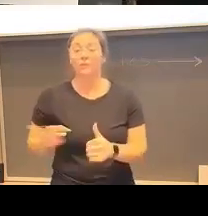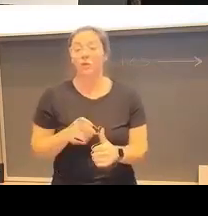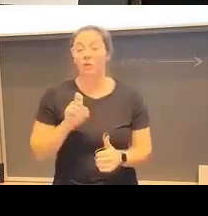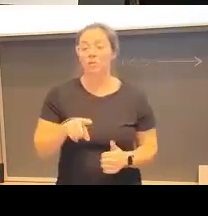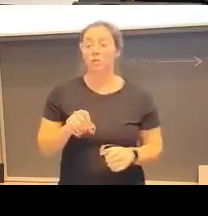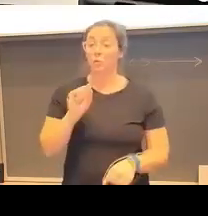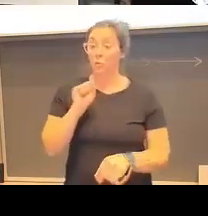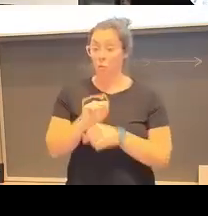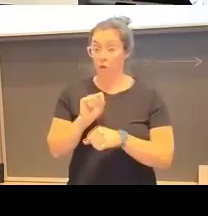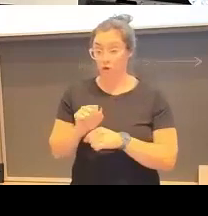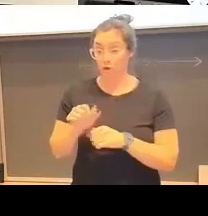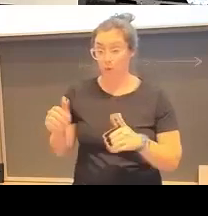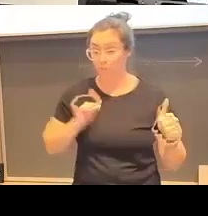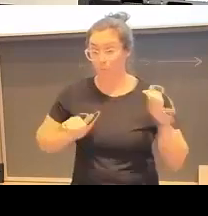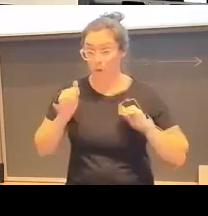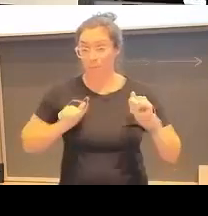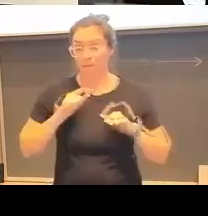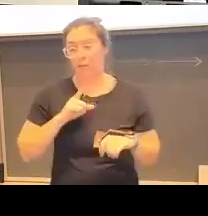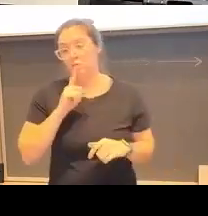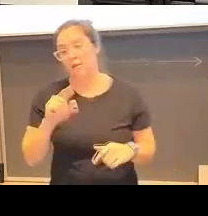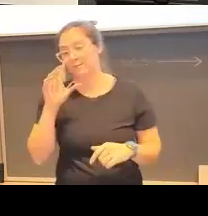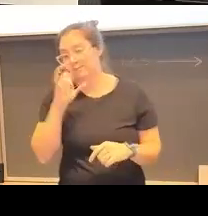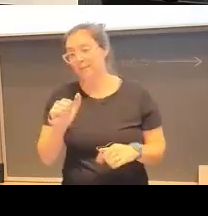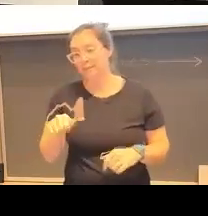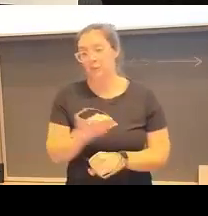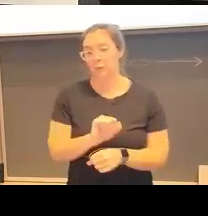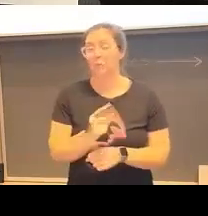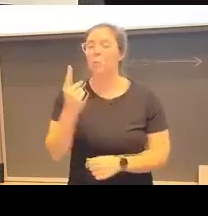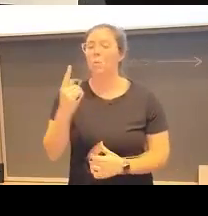performance I'm fascinated by this work thanks for sharing wondering concerns about optimal